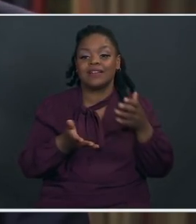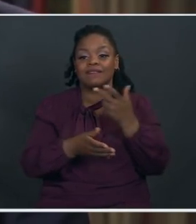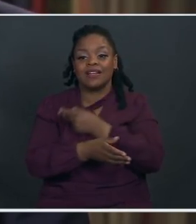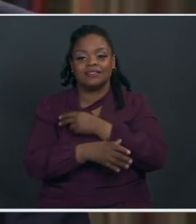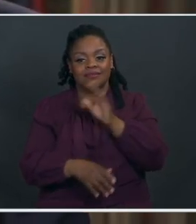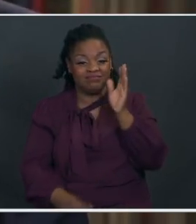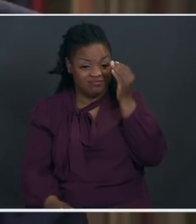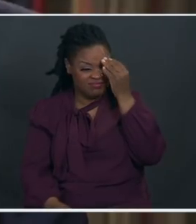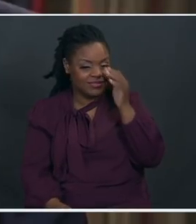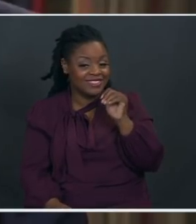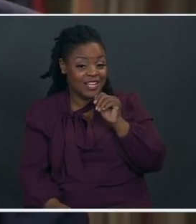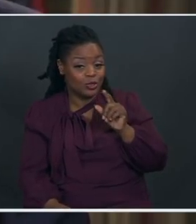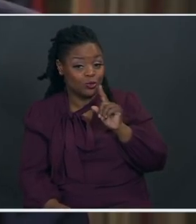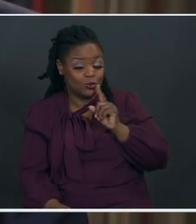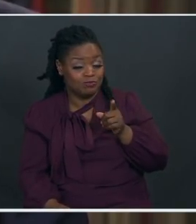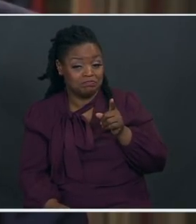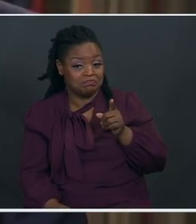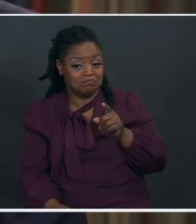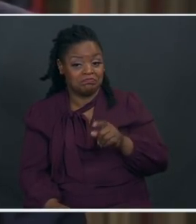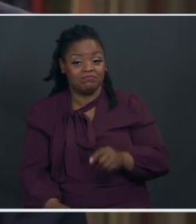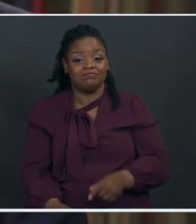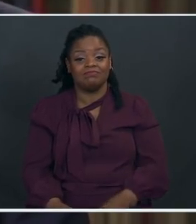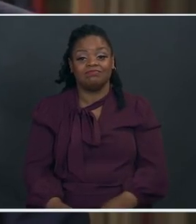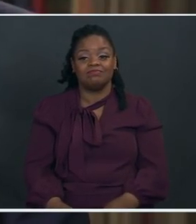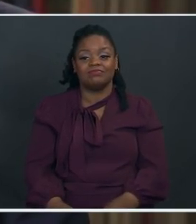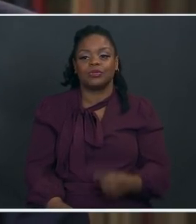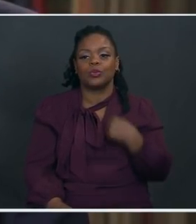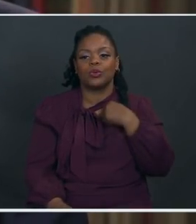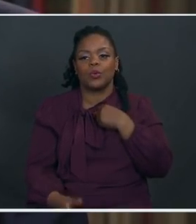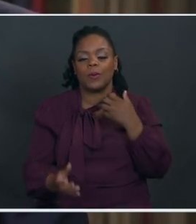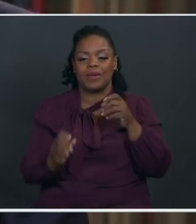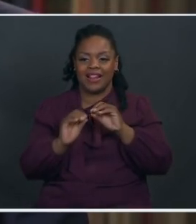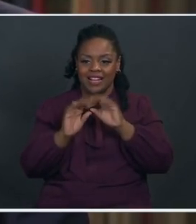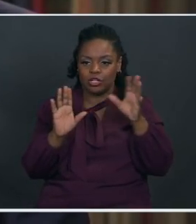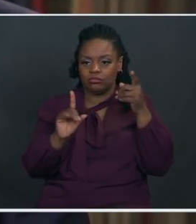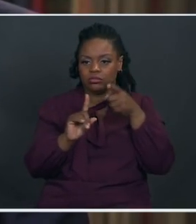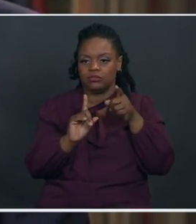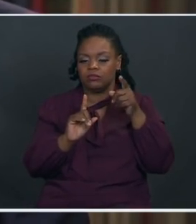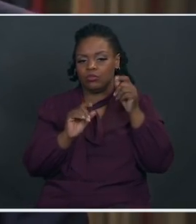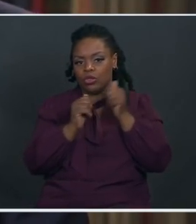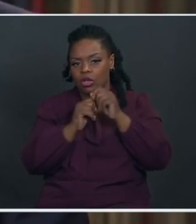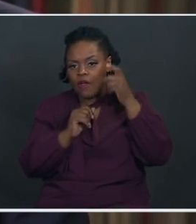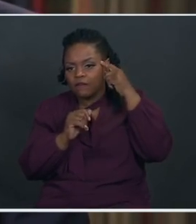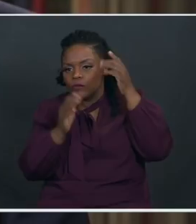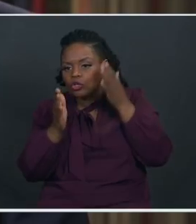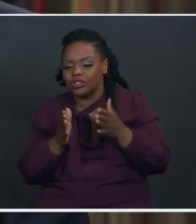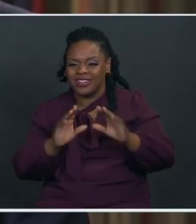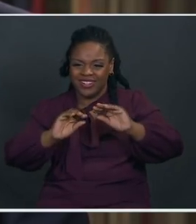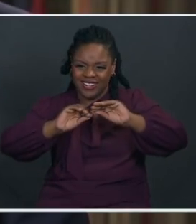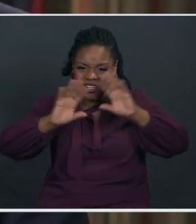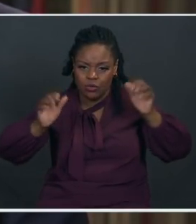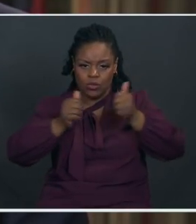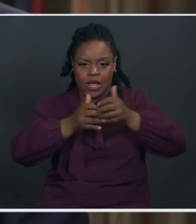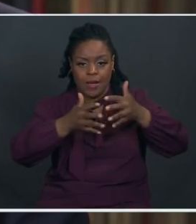And it is our job to level both with the governors and with the public. Having said that, what we have been able to do